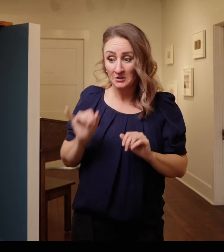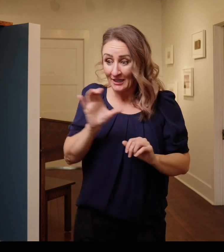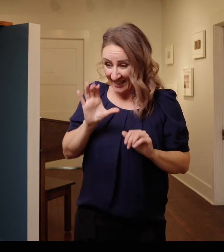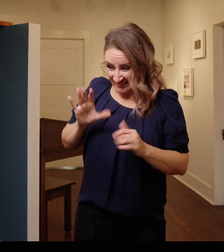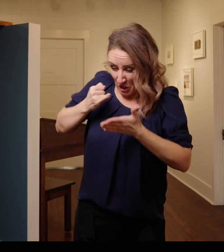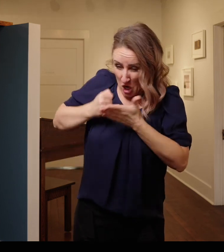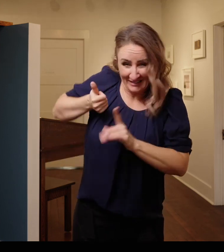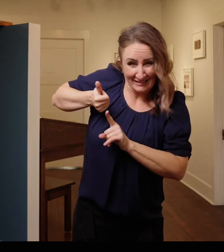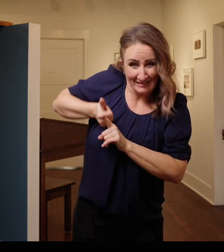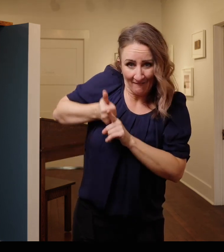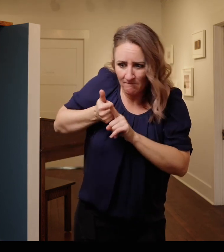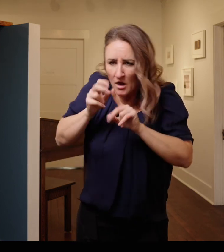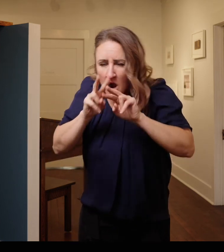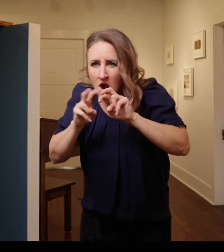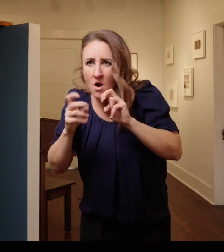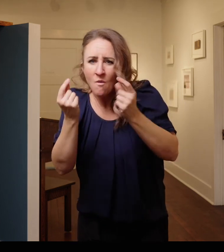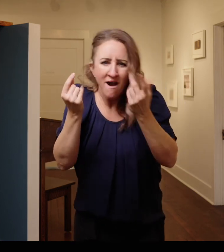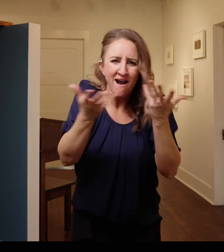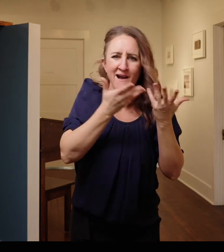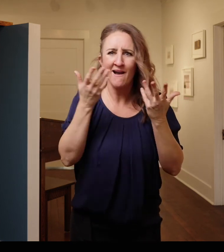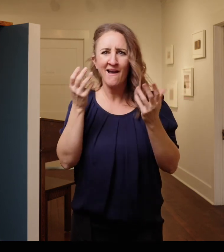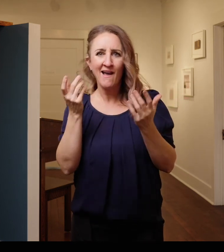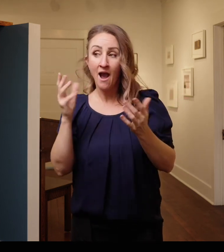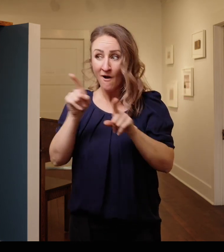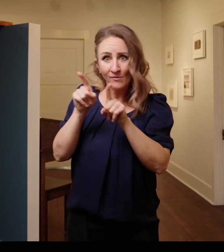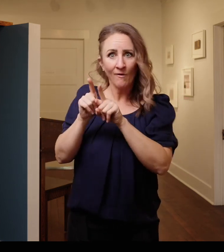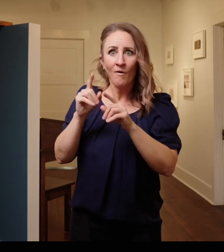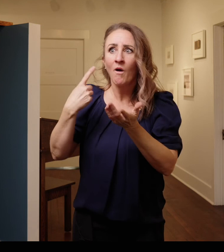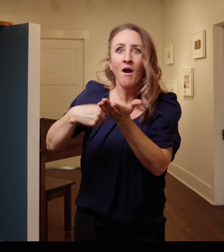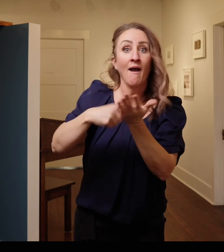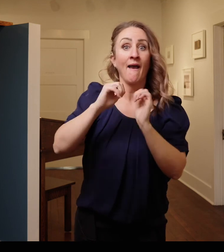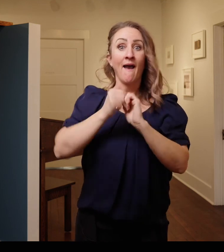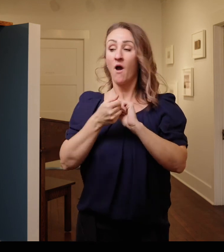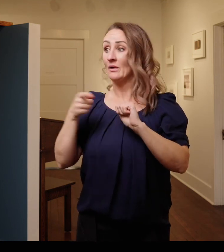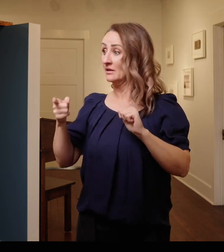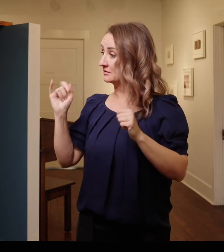and discuss his introduction into the art world.